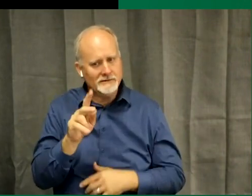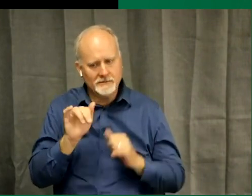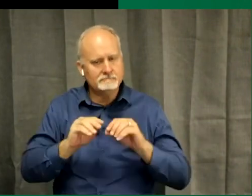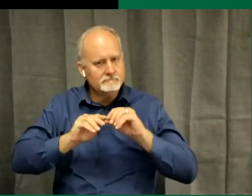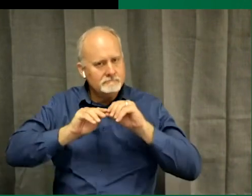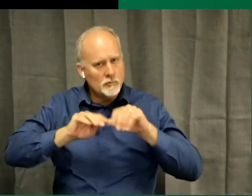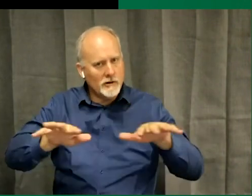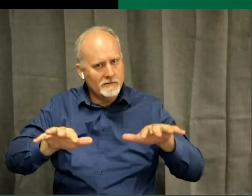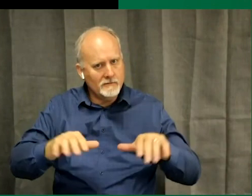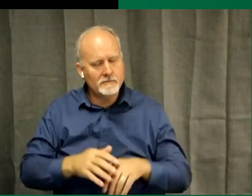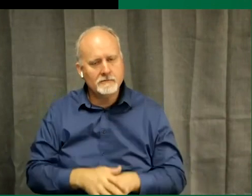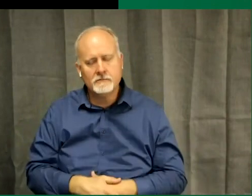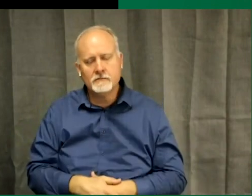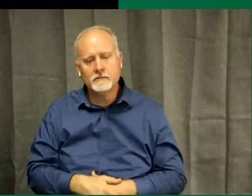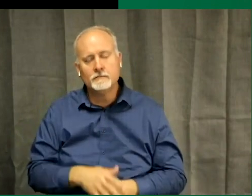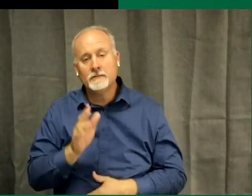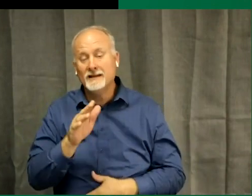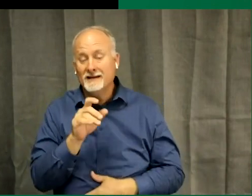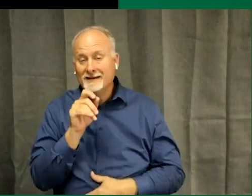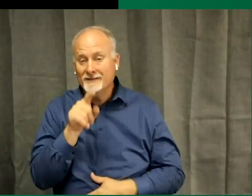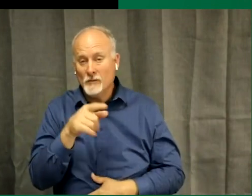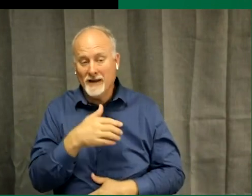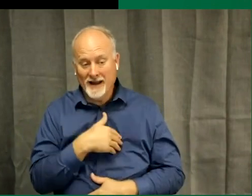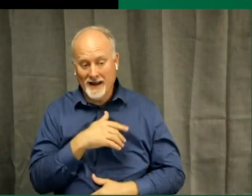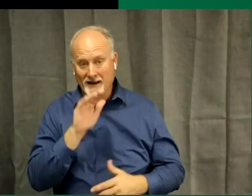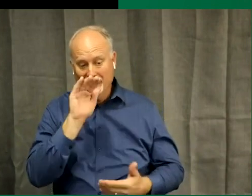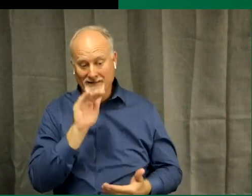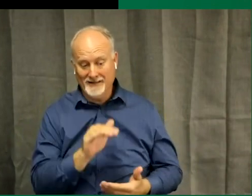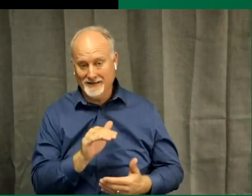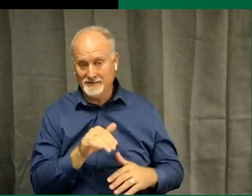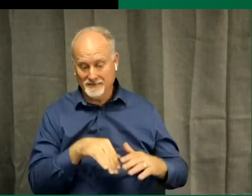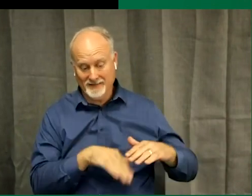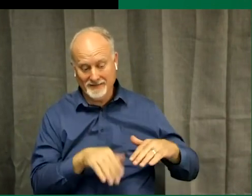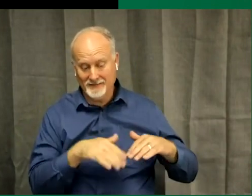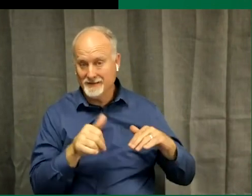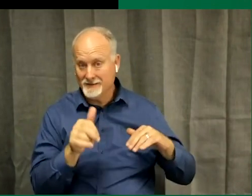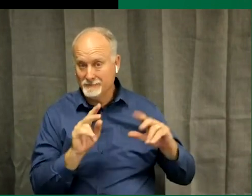on the other hand if you've got a low occupancy less than 10 people in a room everyone's wearing